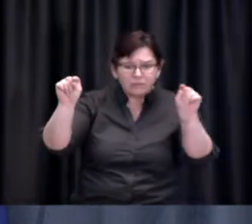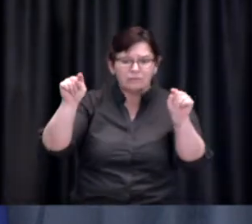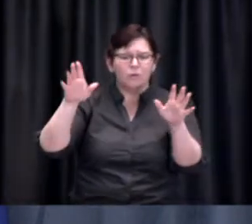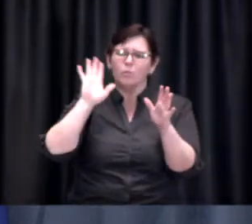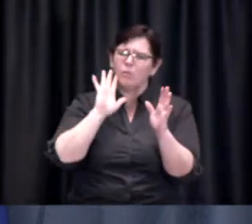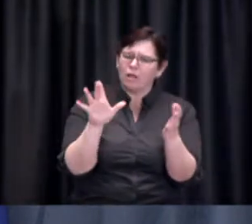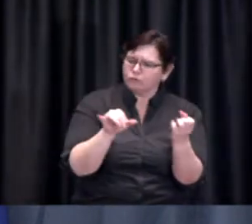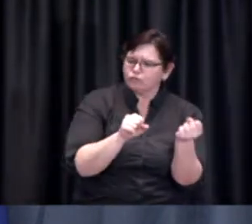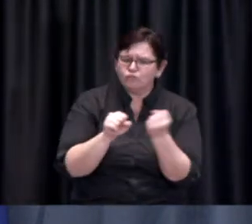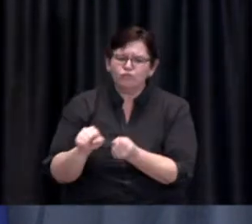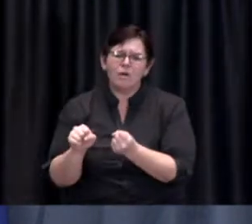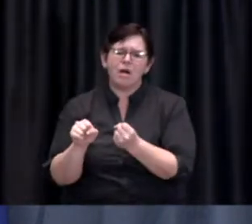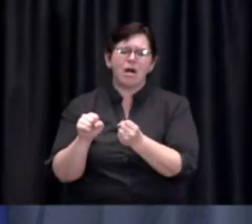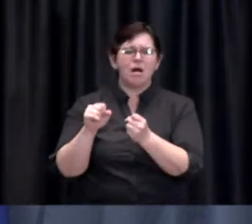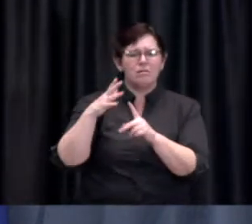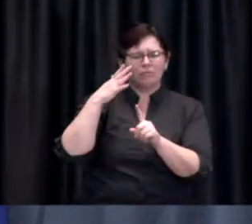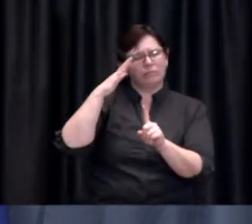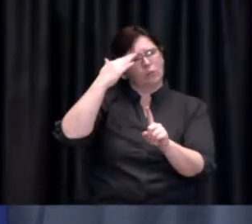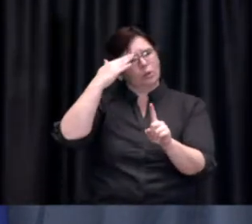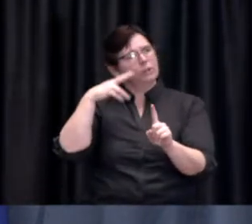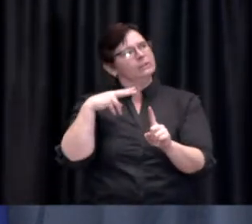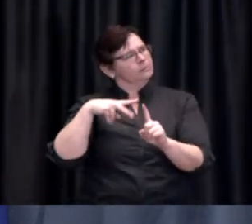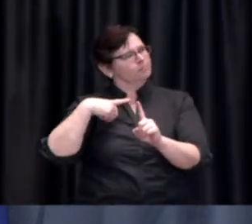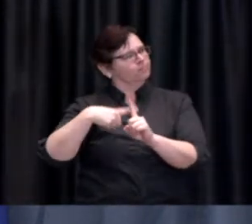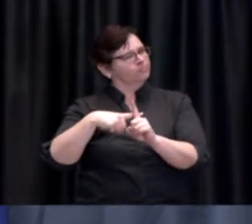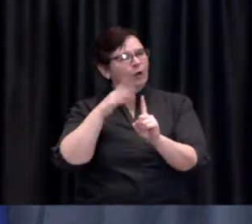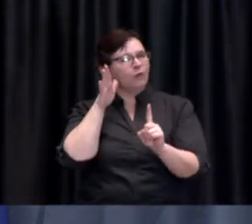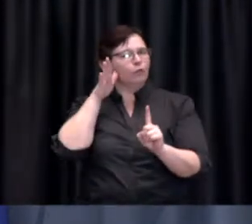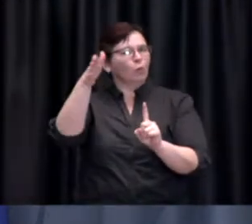I look forward to once again taking part myself with millions of you